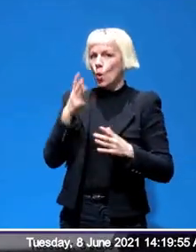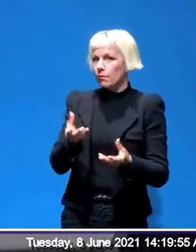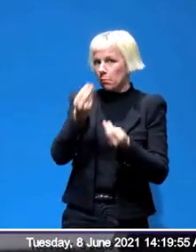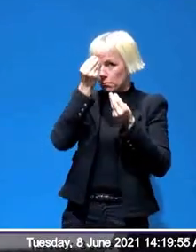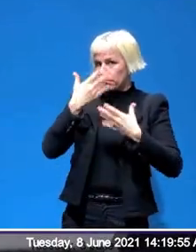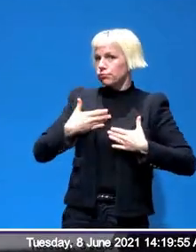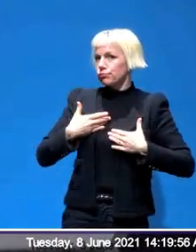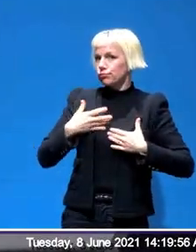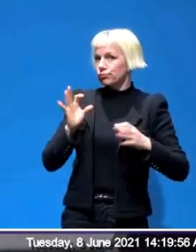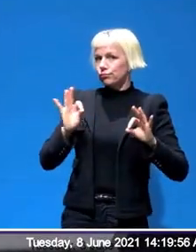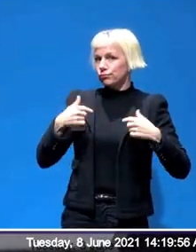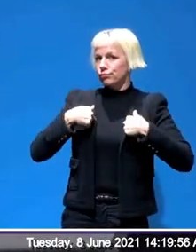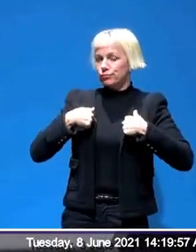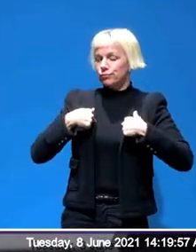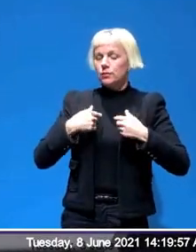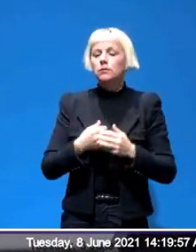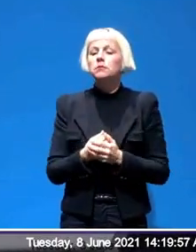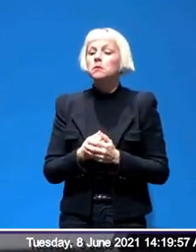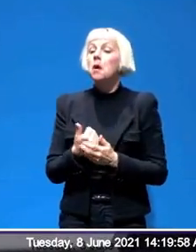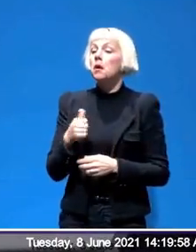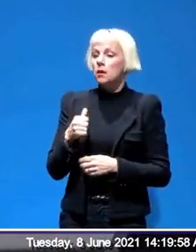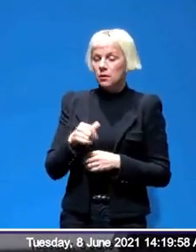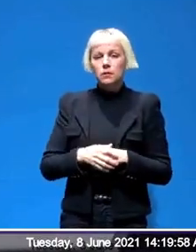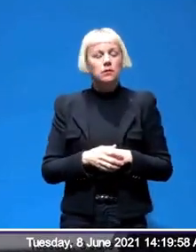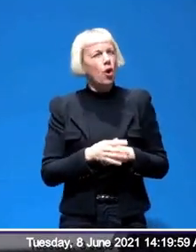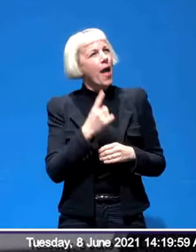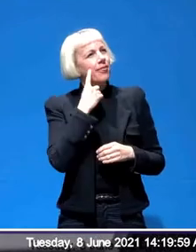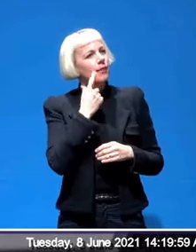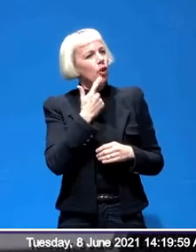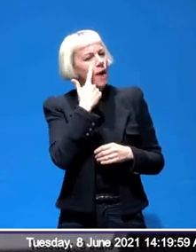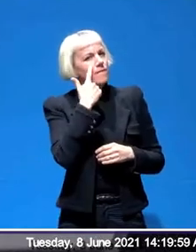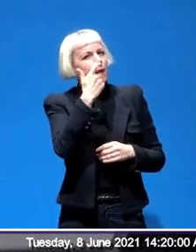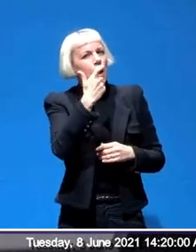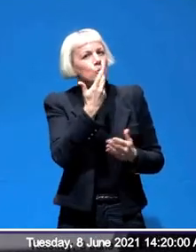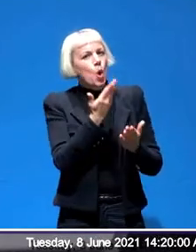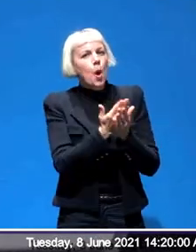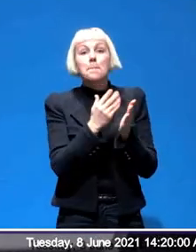I see. Until the Monday I think is was when I was made fully aware.